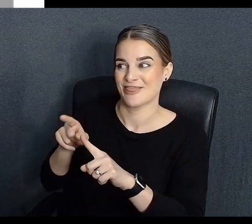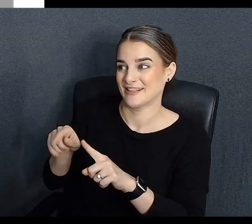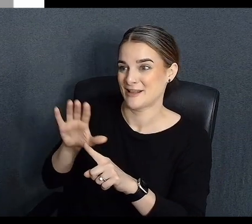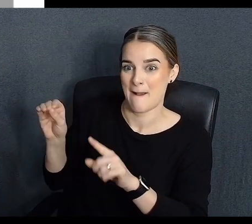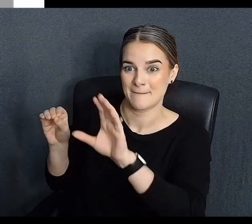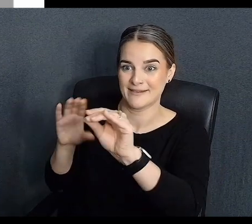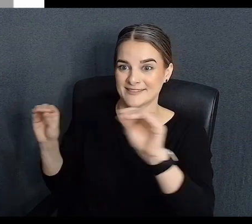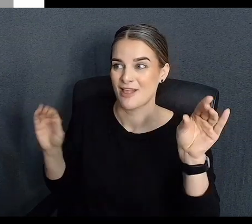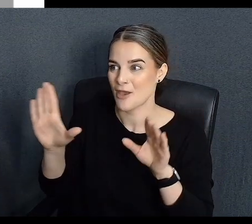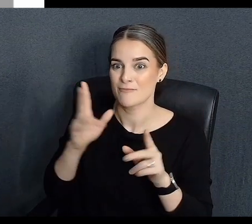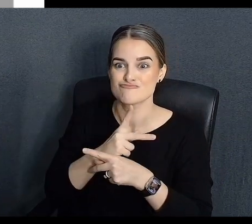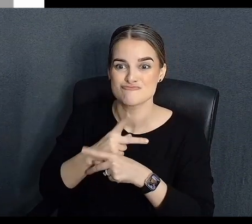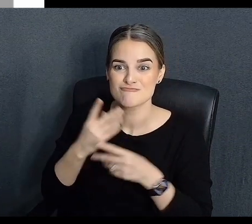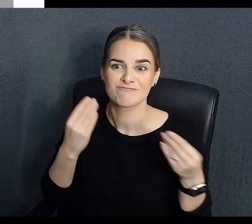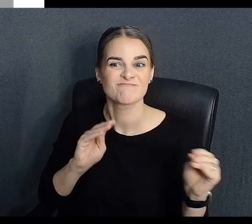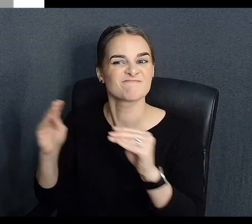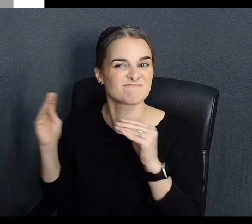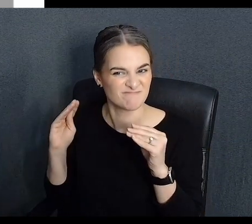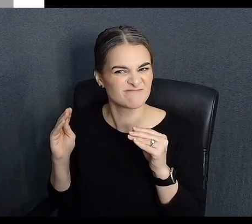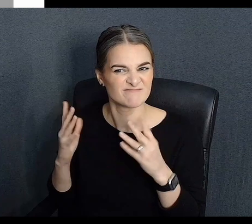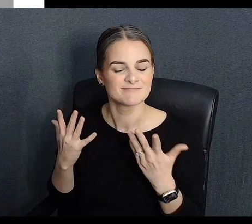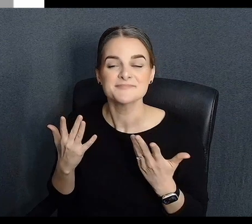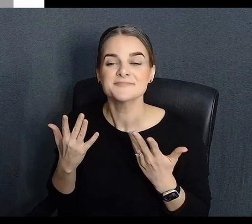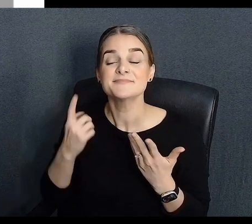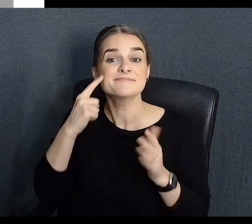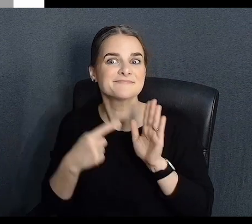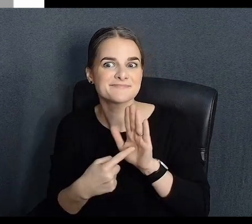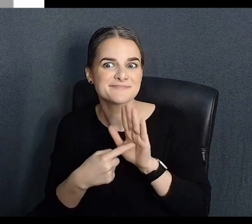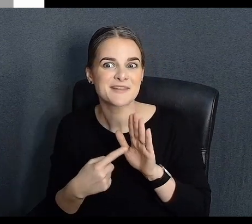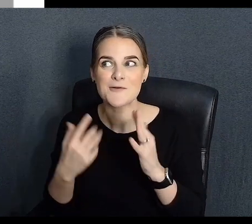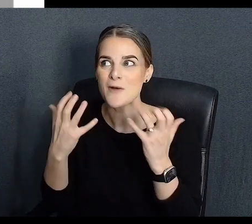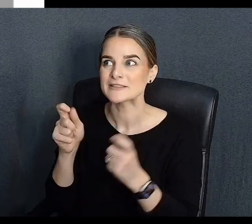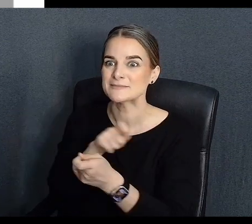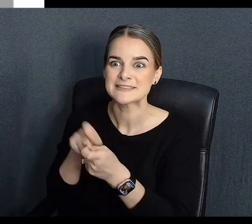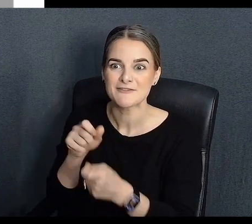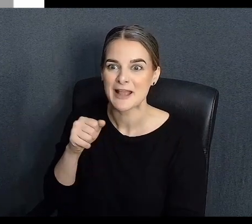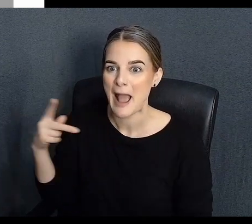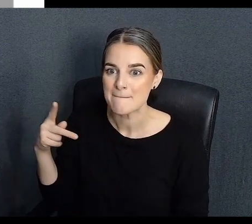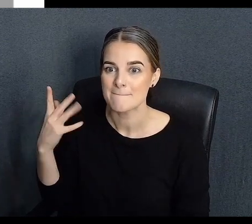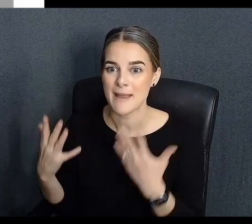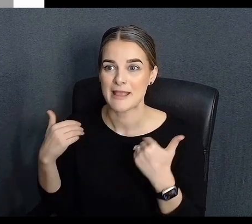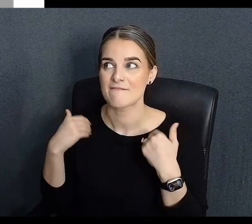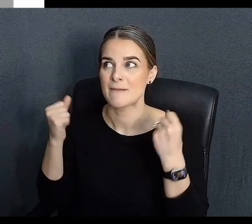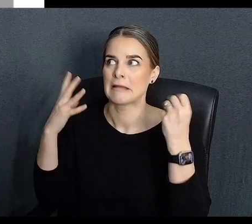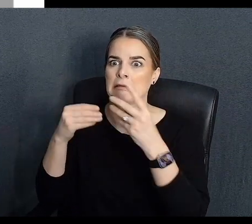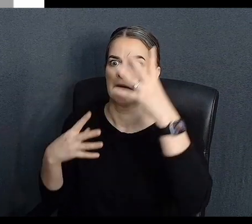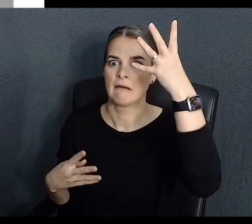So, for example, if we're looking for one particular app, we might have a lot of options and can